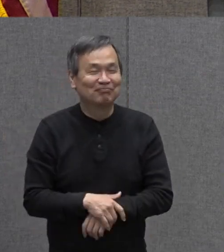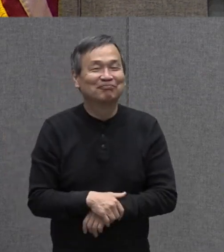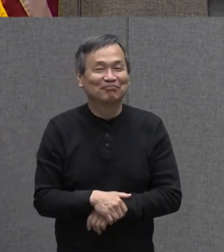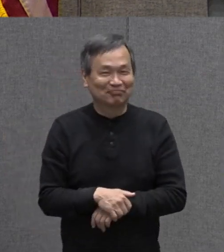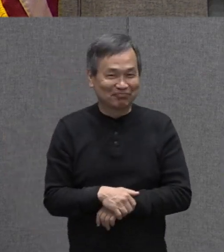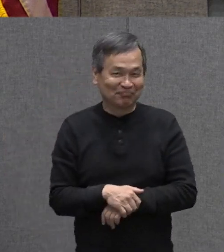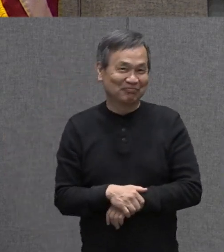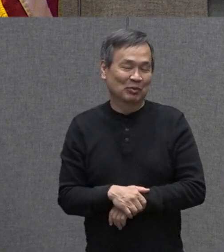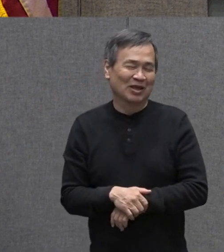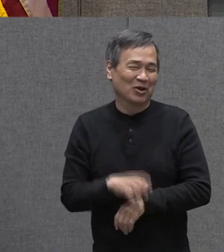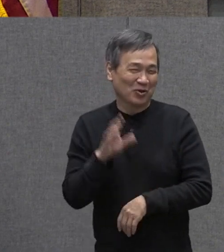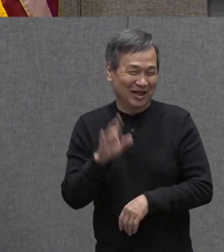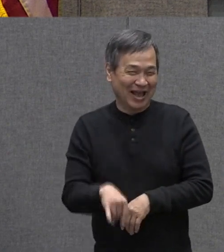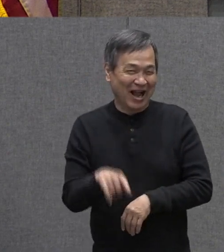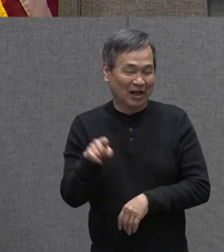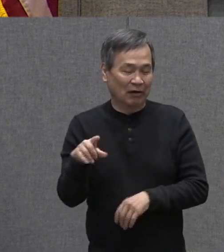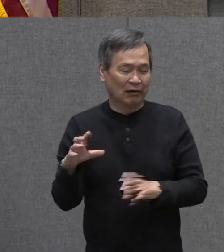Do you know what this fruit is?